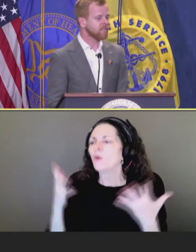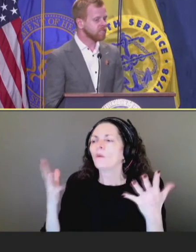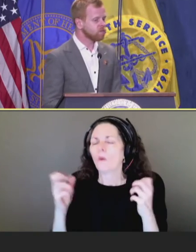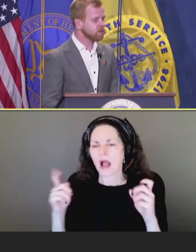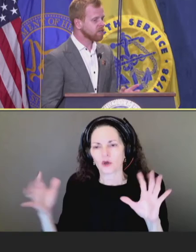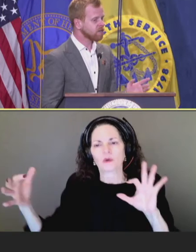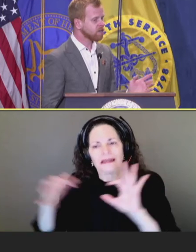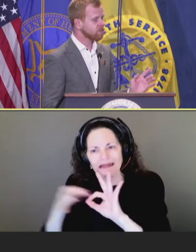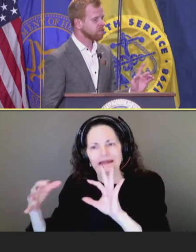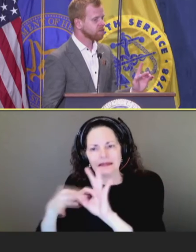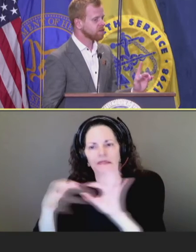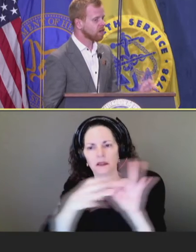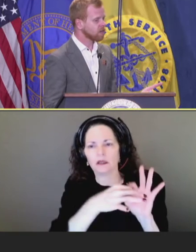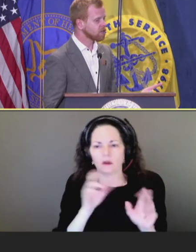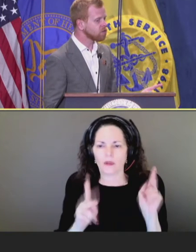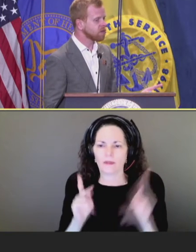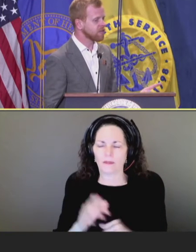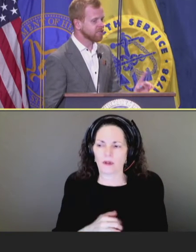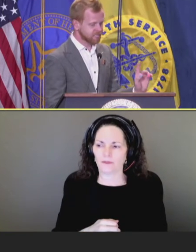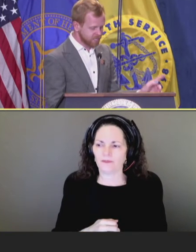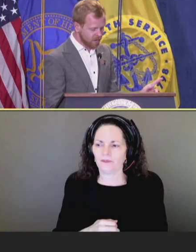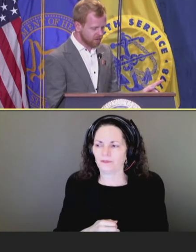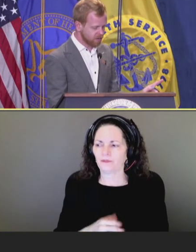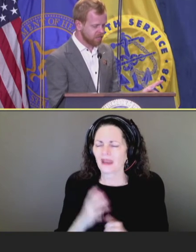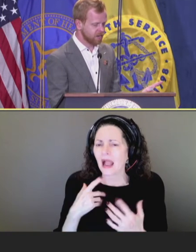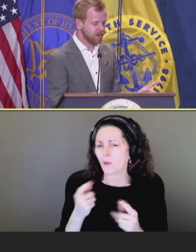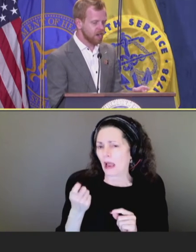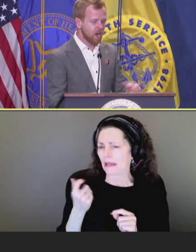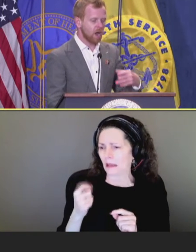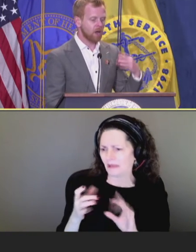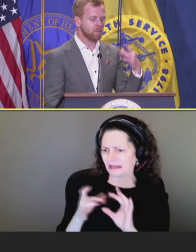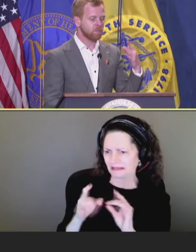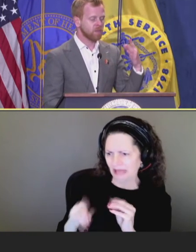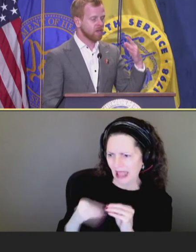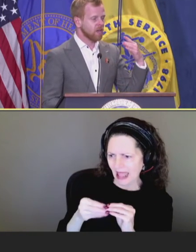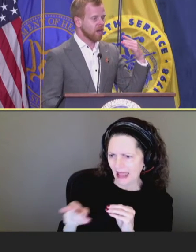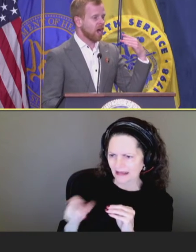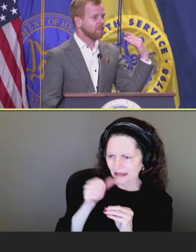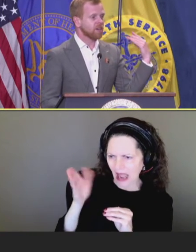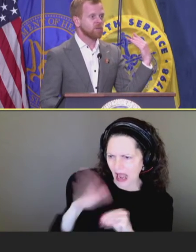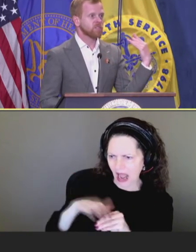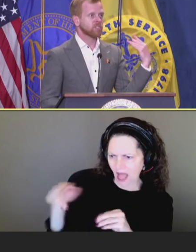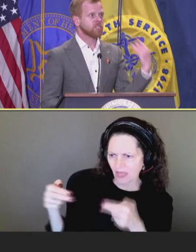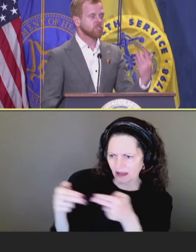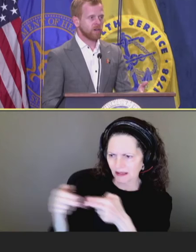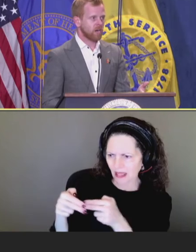I did want to talk a little bit about that's not on here. I thought it was just such a great